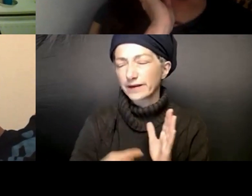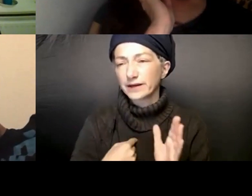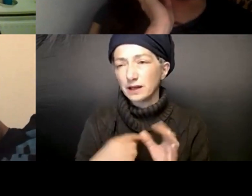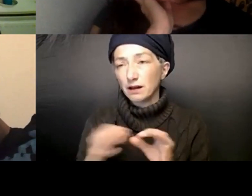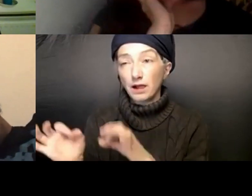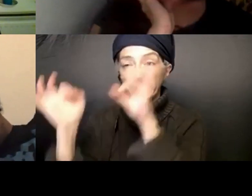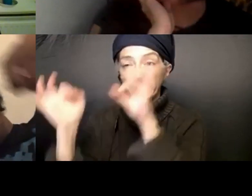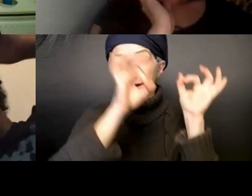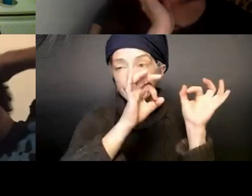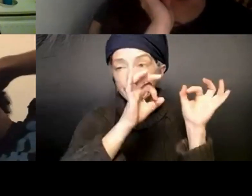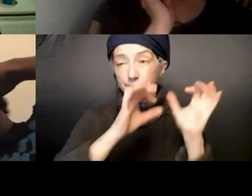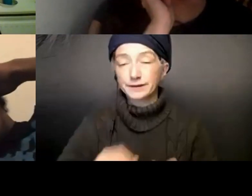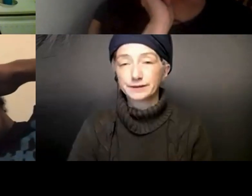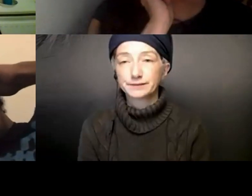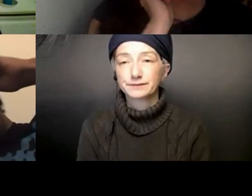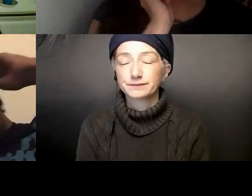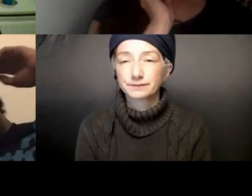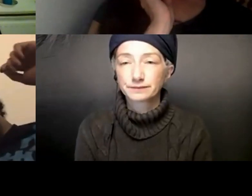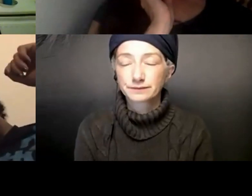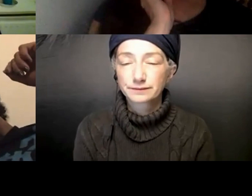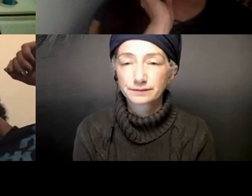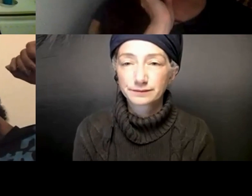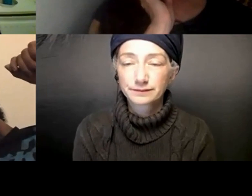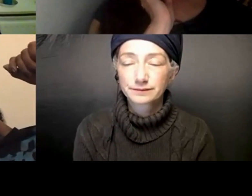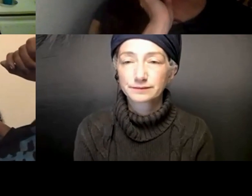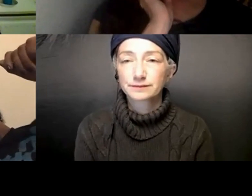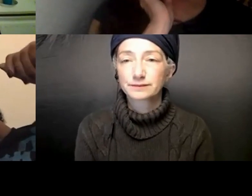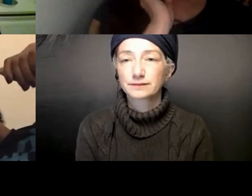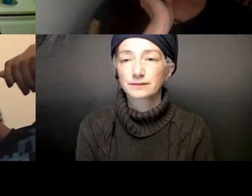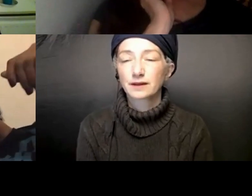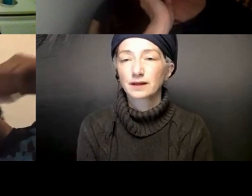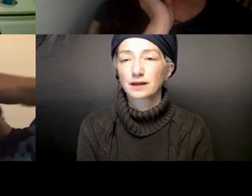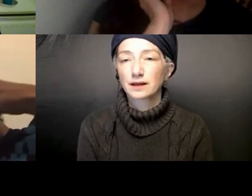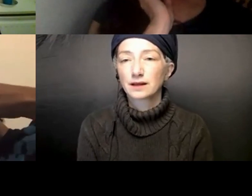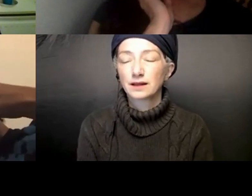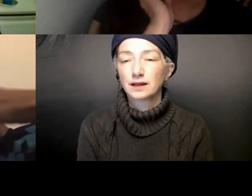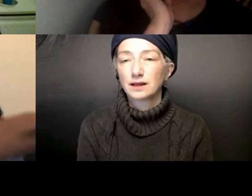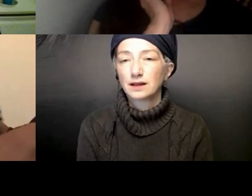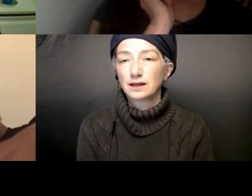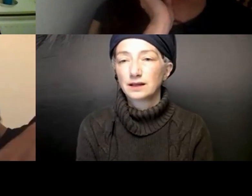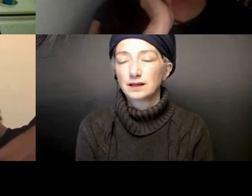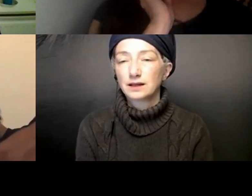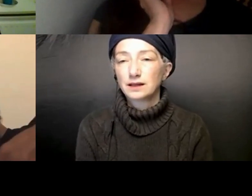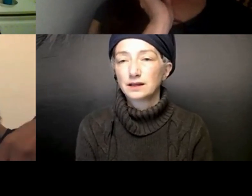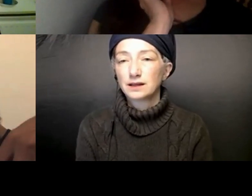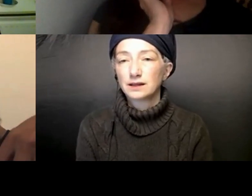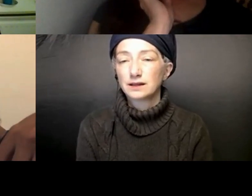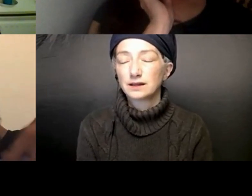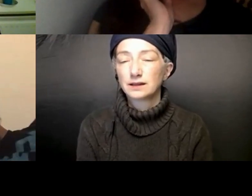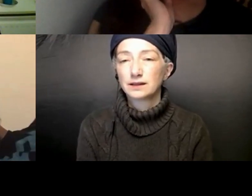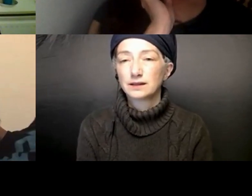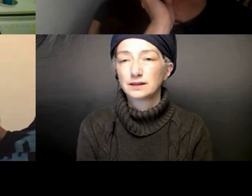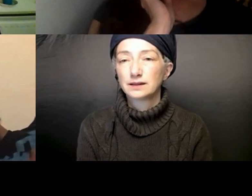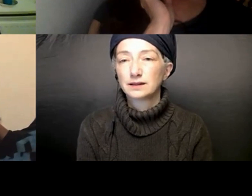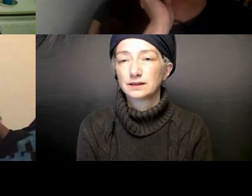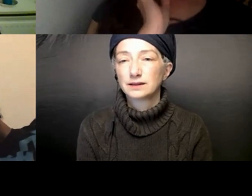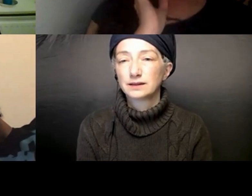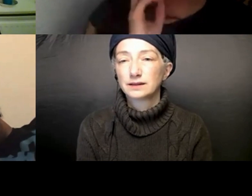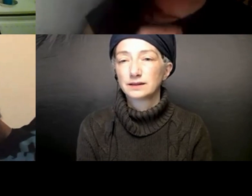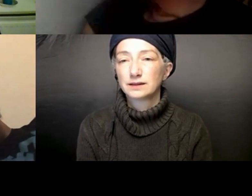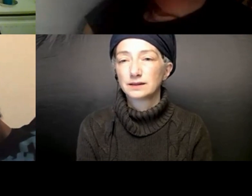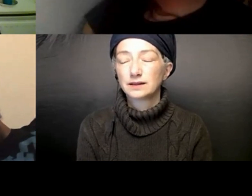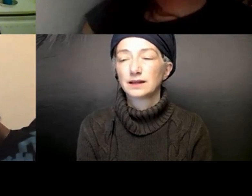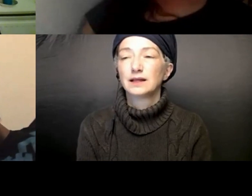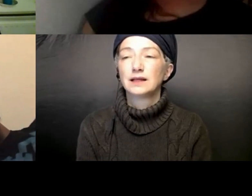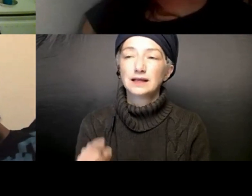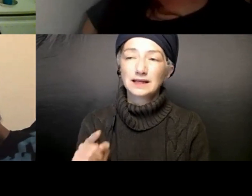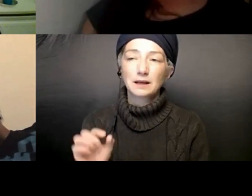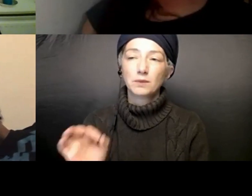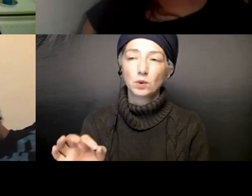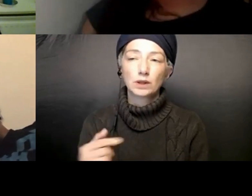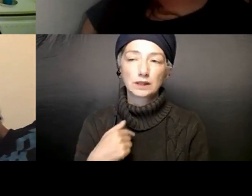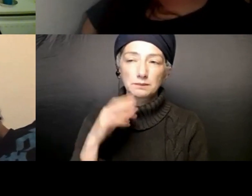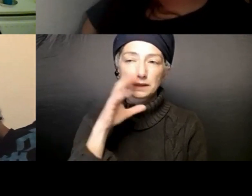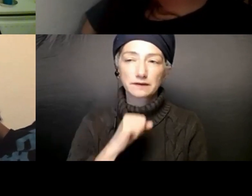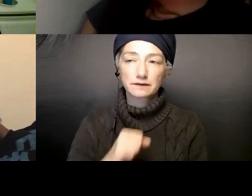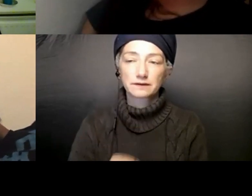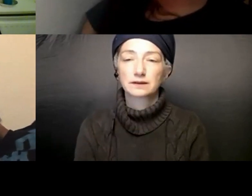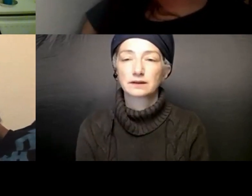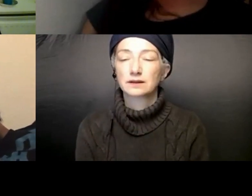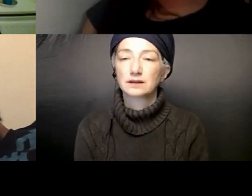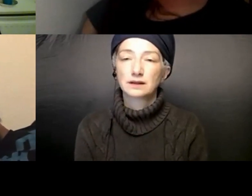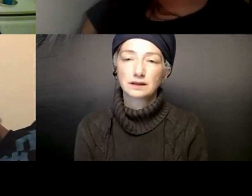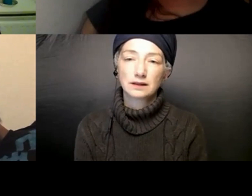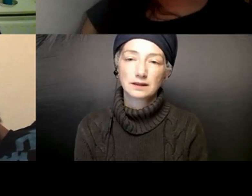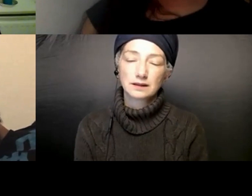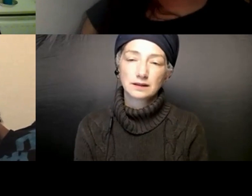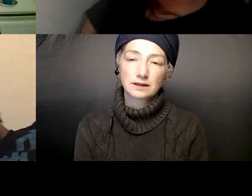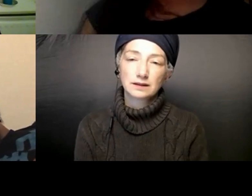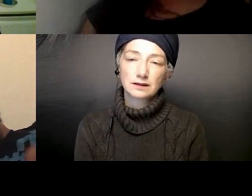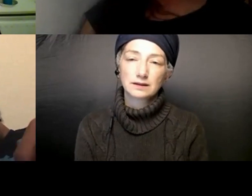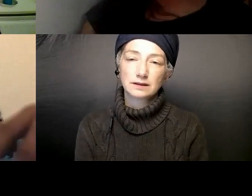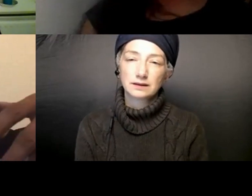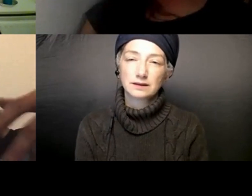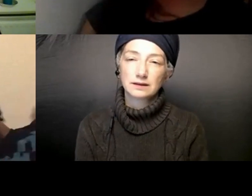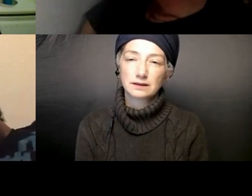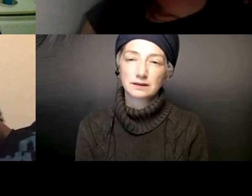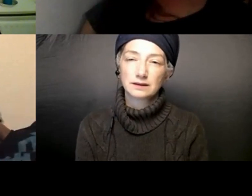So, I think what was really important there was that I realized that when these calls go out,